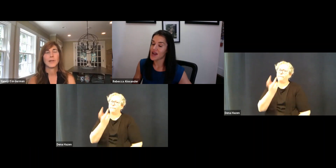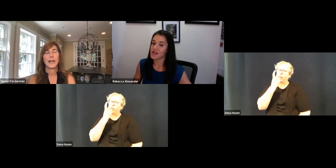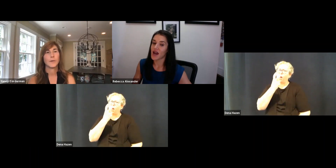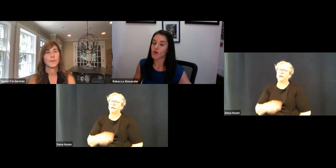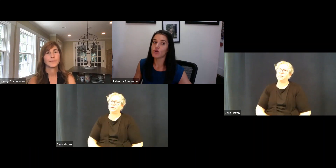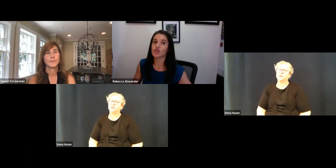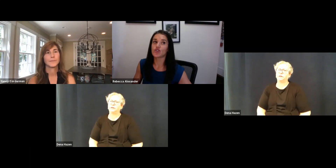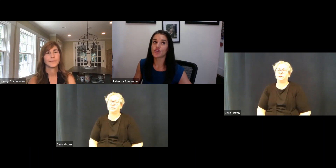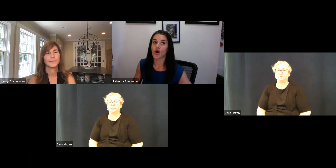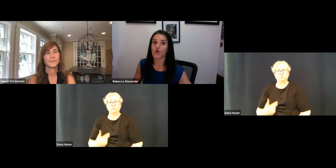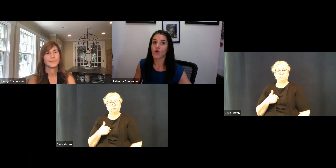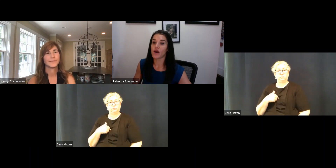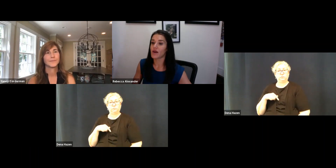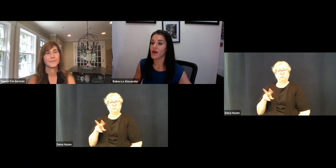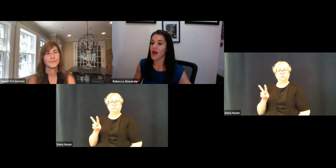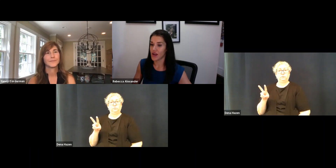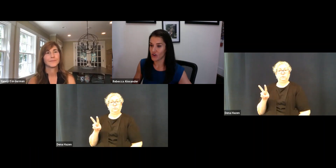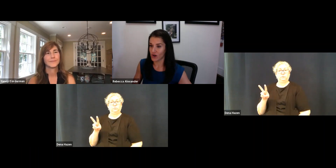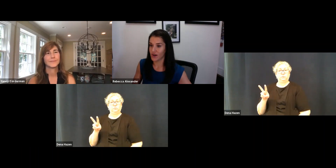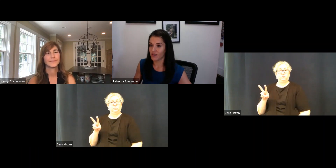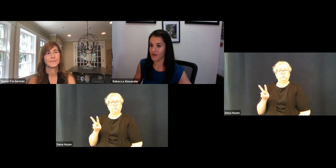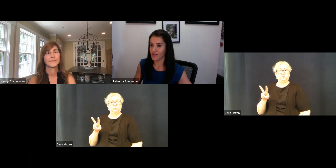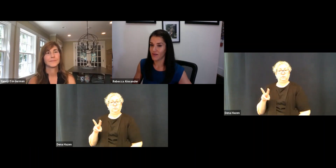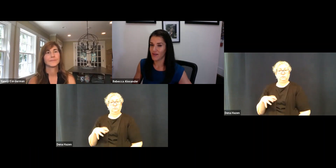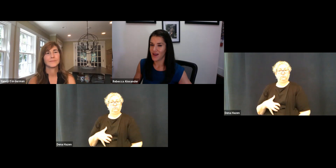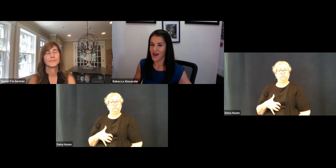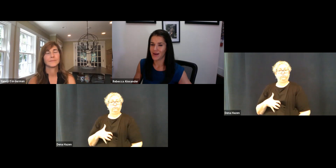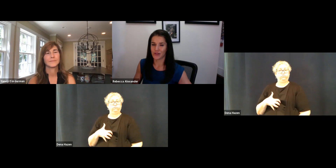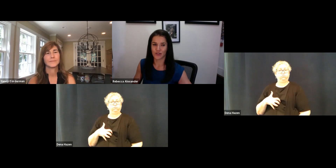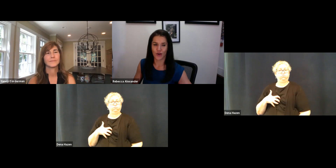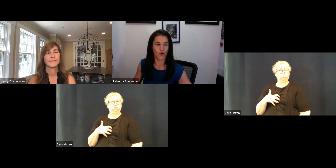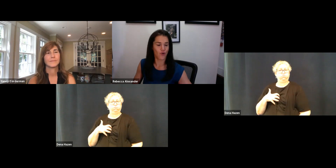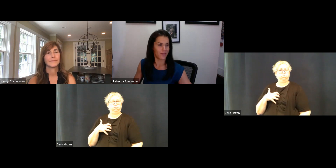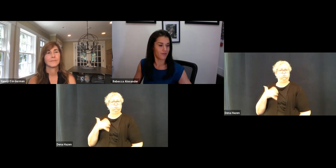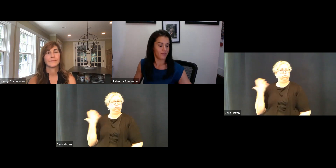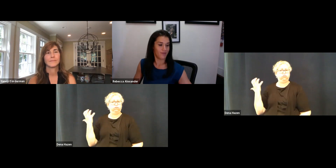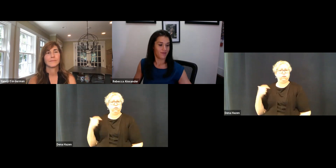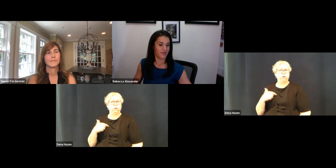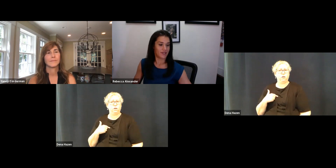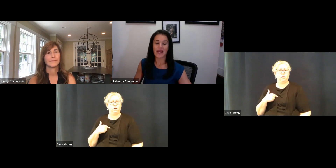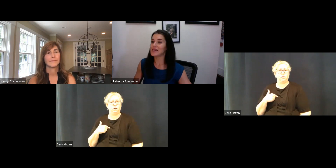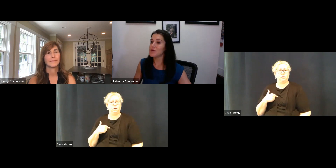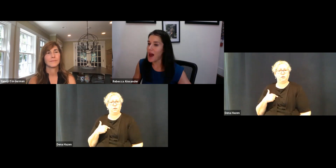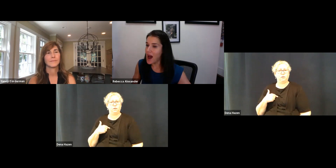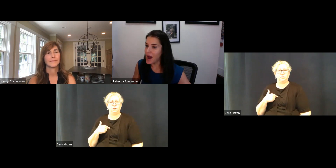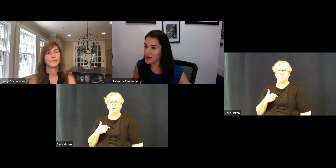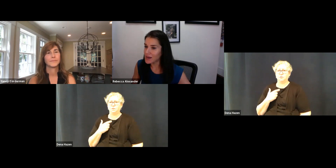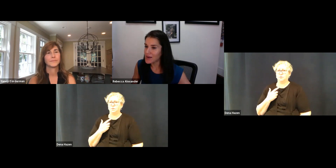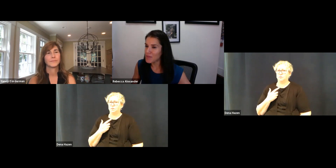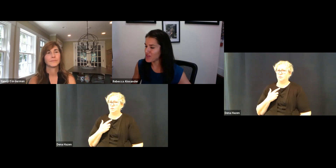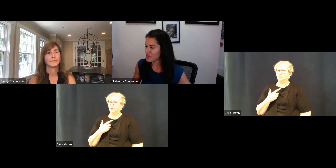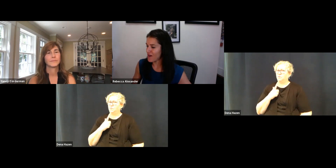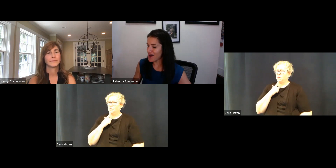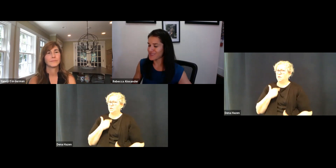And I was so angry and so taken aback by the fact